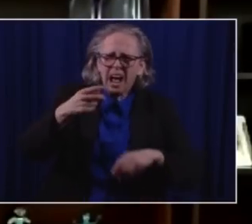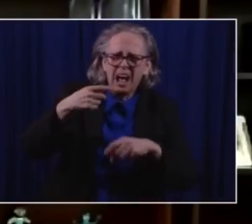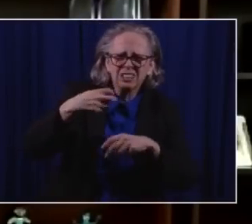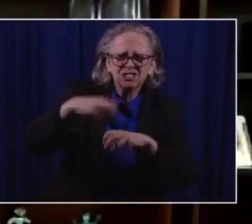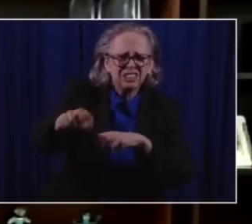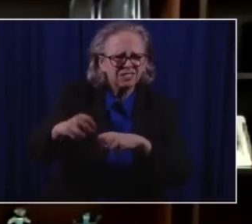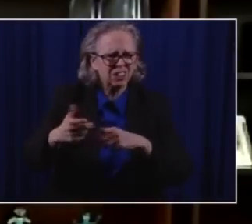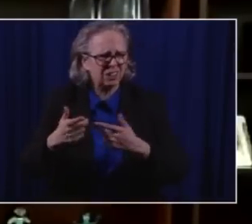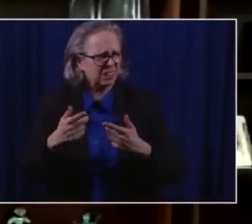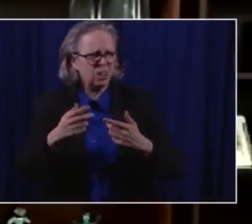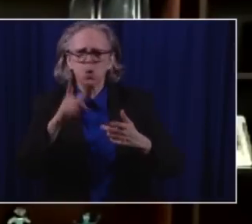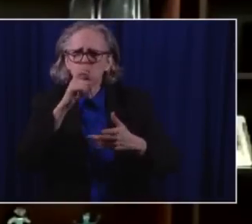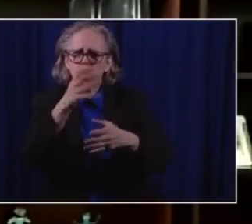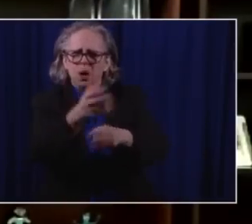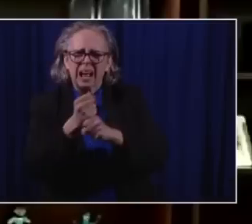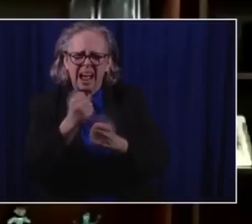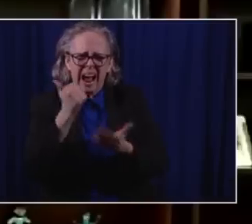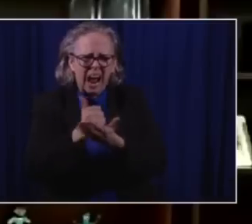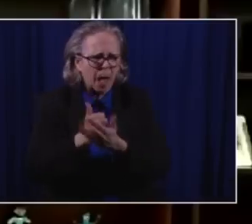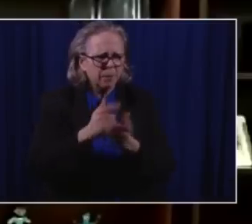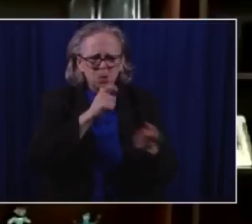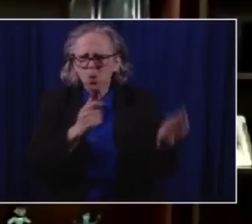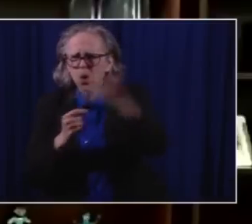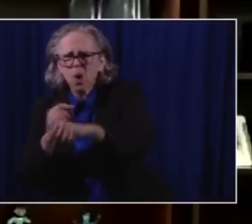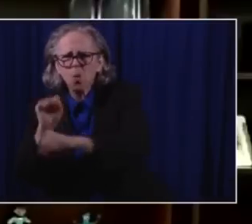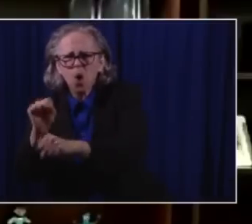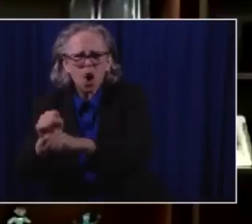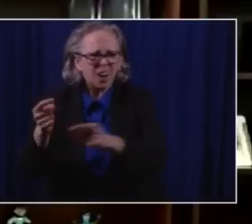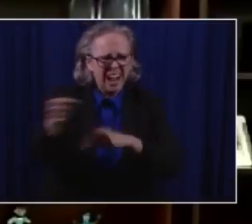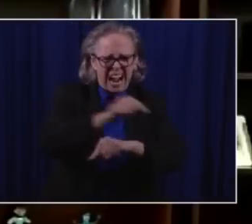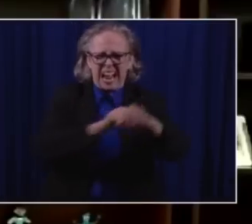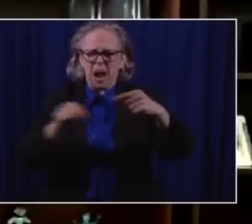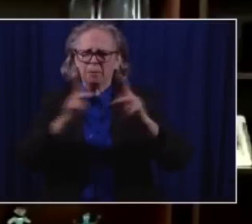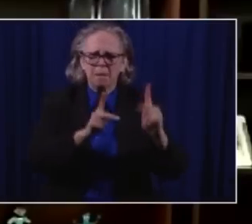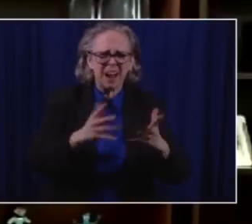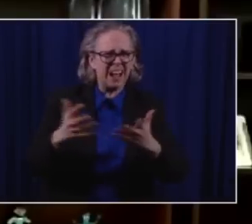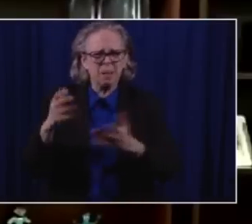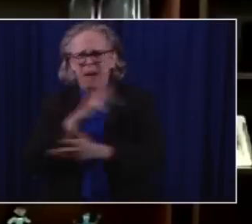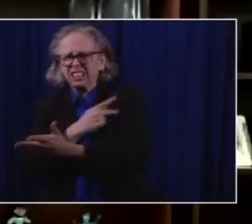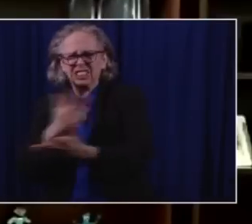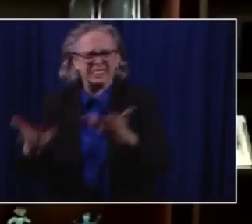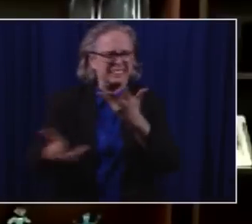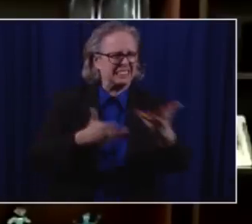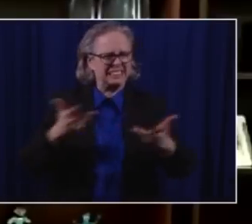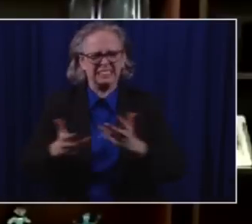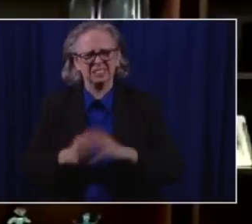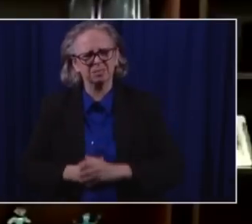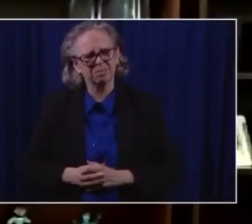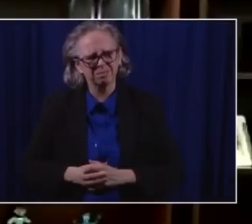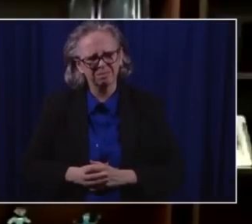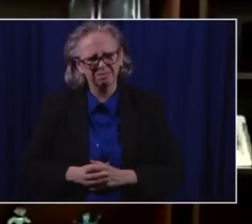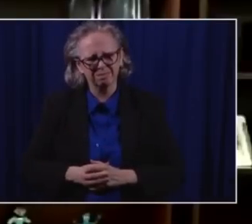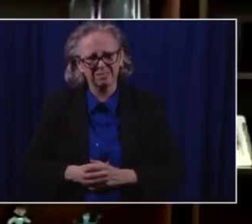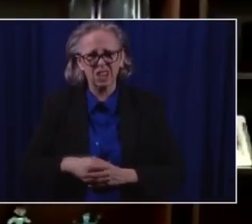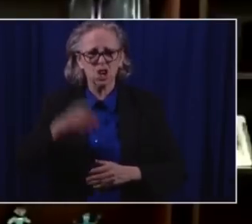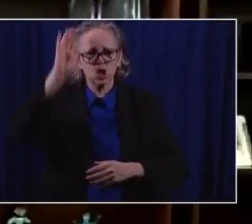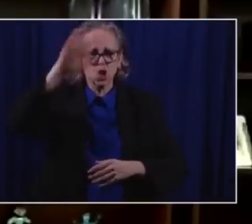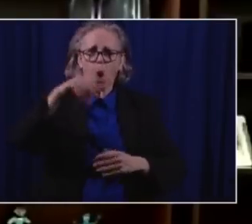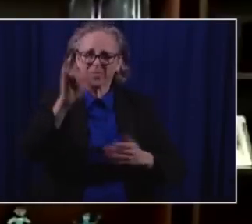beds as our colleagues pension, we are actively invest more patients to our eyes use who may need it and trying to help